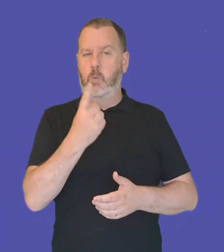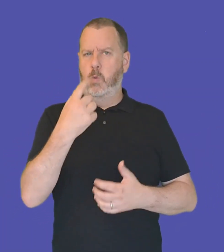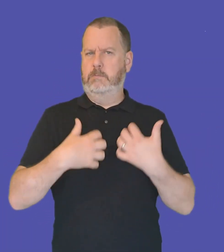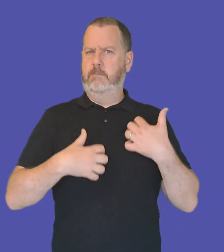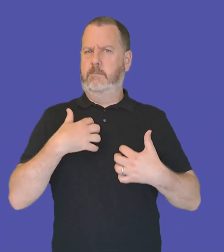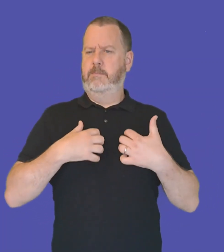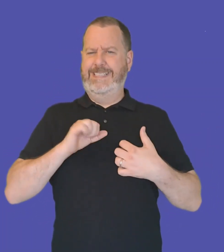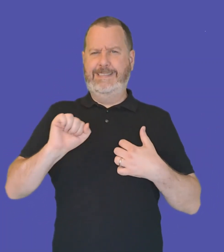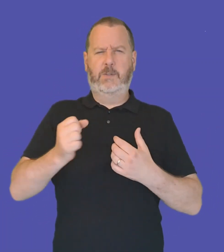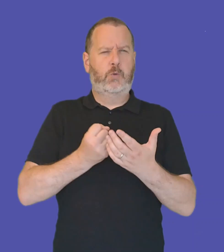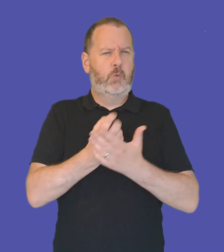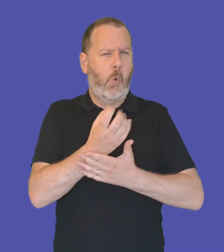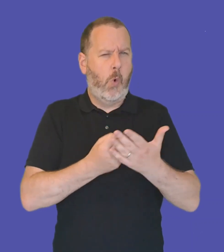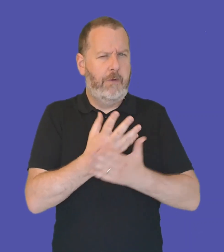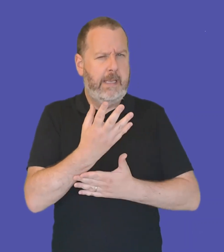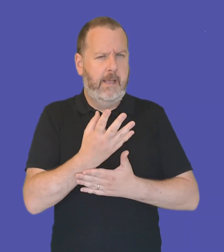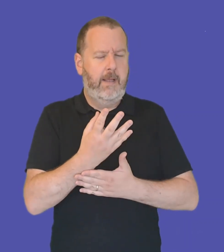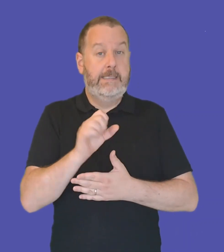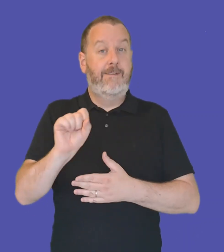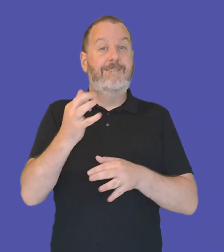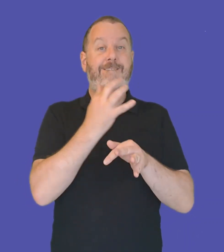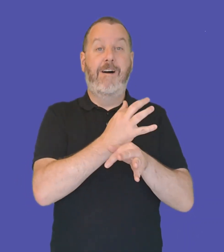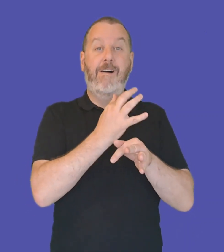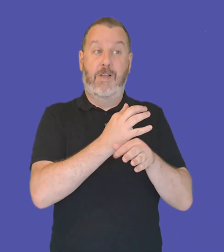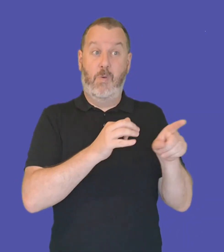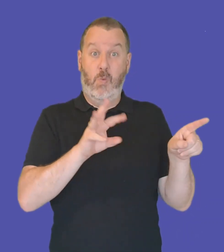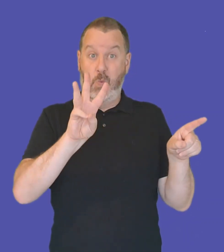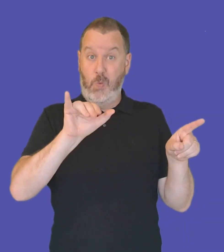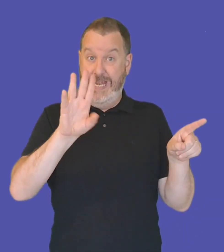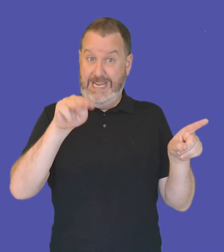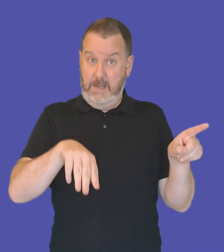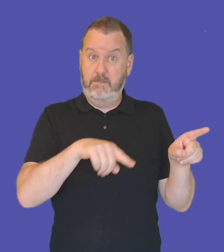What interests me in John Moore's story is his father William's love,